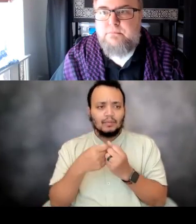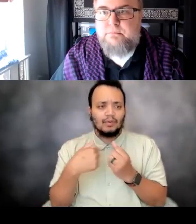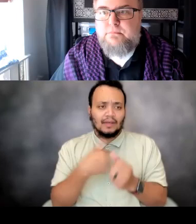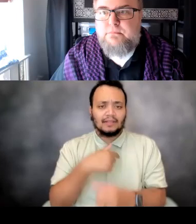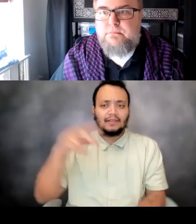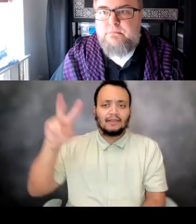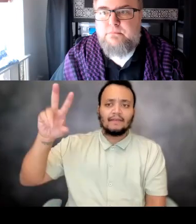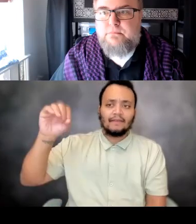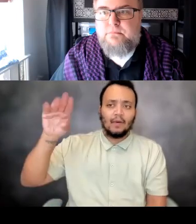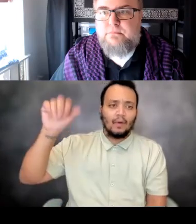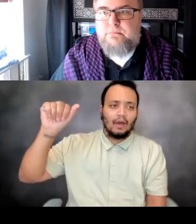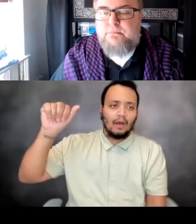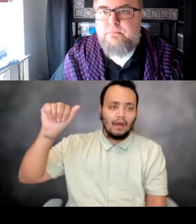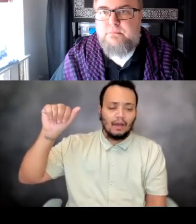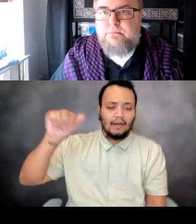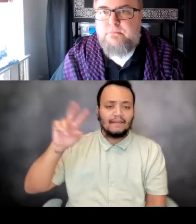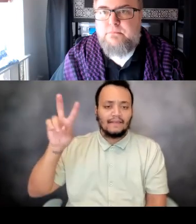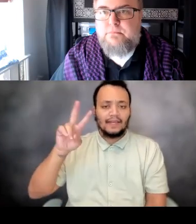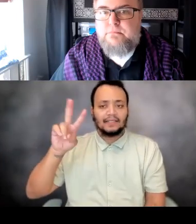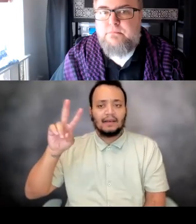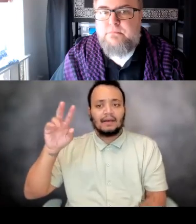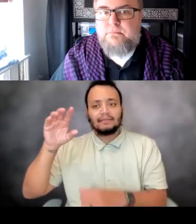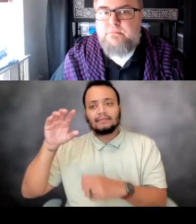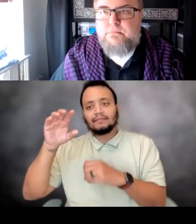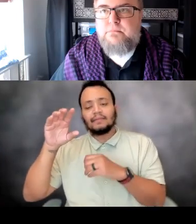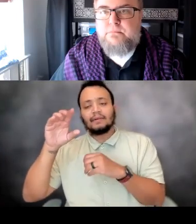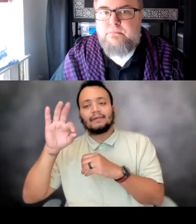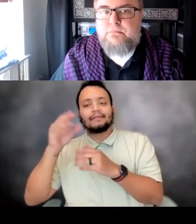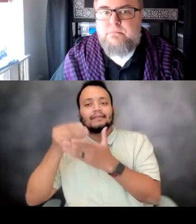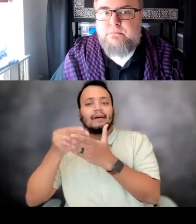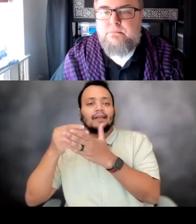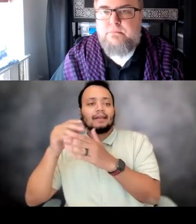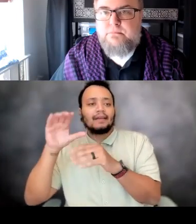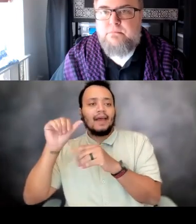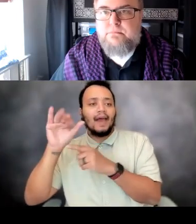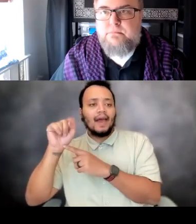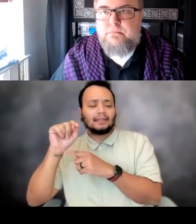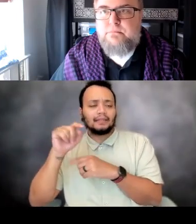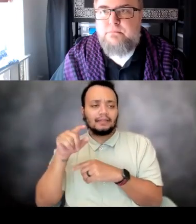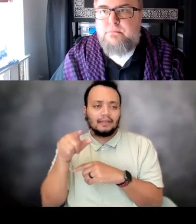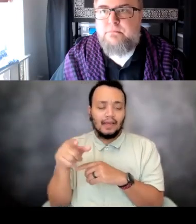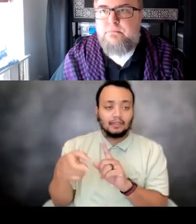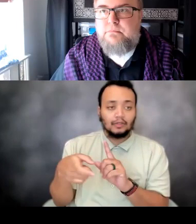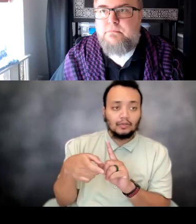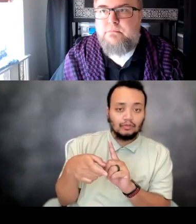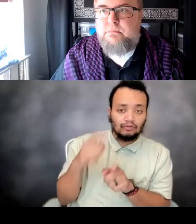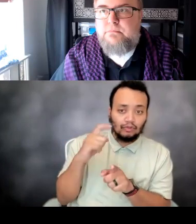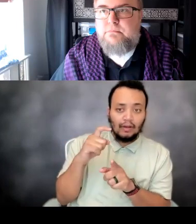And so the fund is non-taxpayer dollars that's paid through federal offender restitution